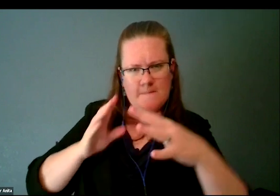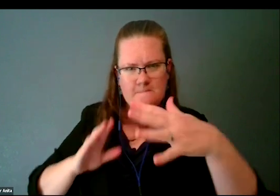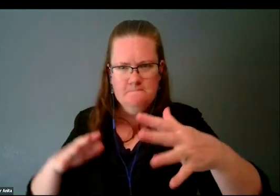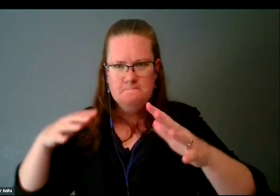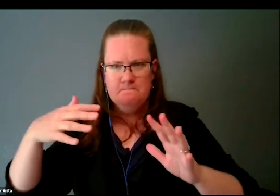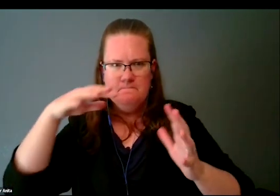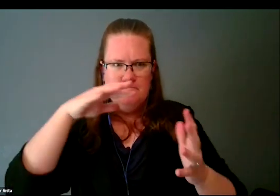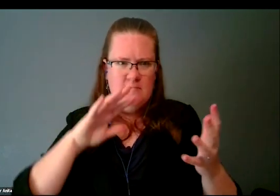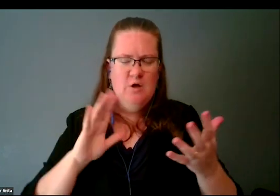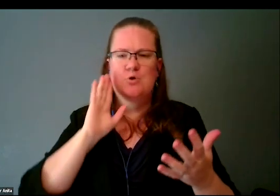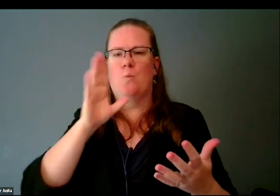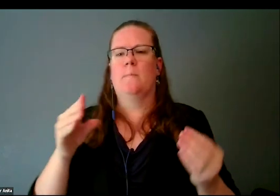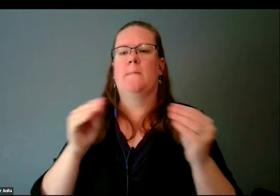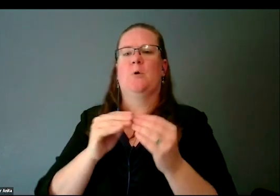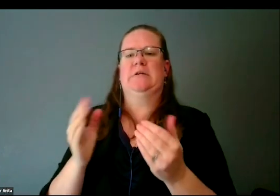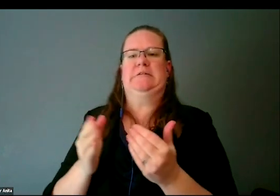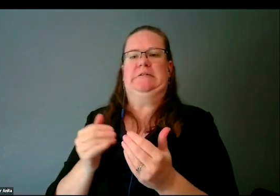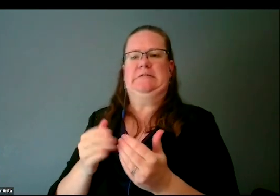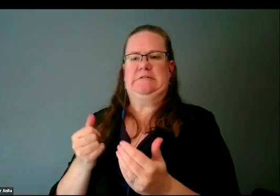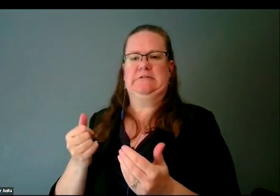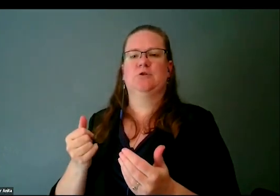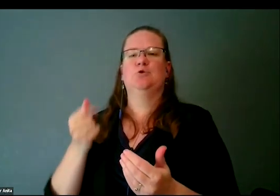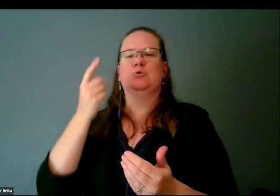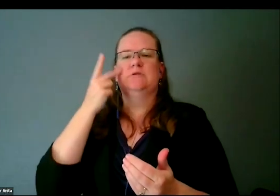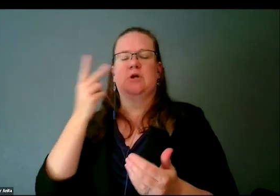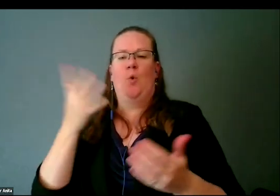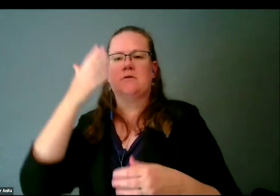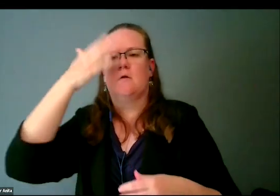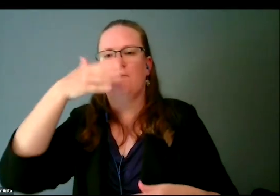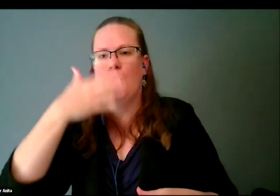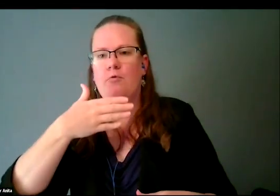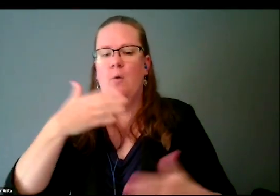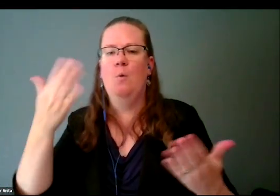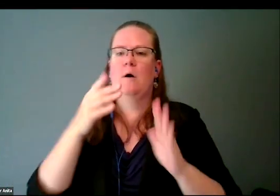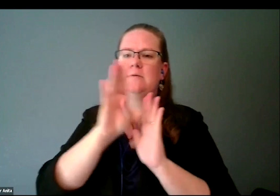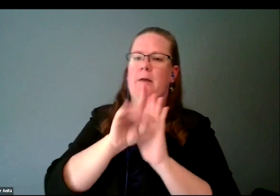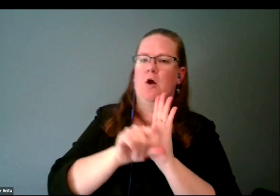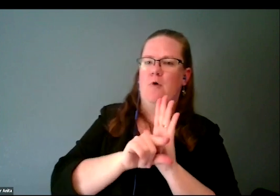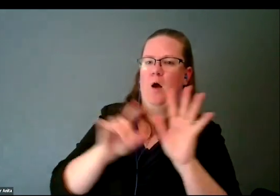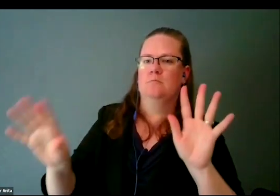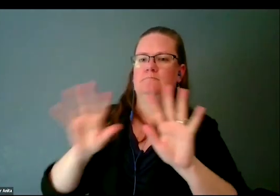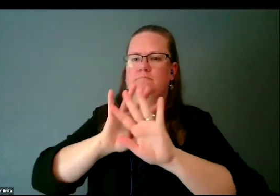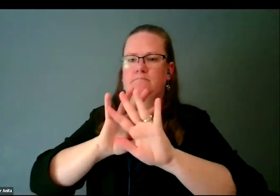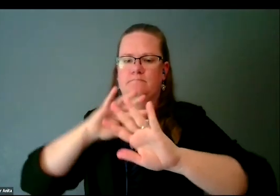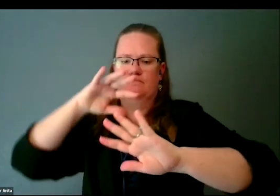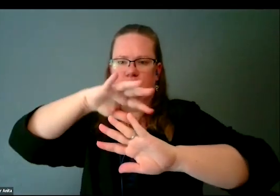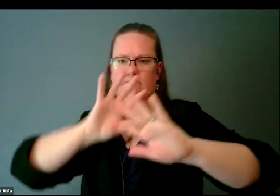to interpret foreground and background and key details and little embellishments so that you can more readily